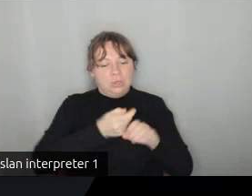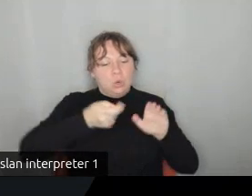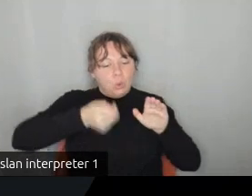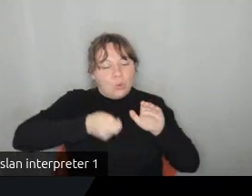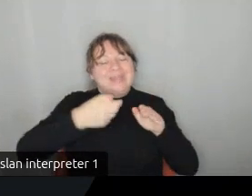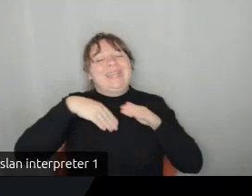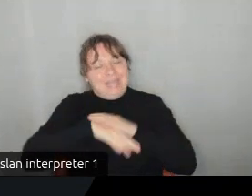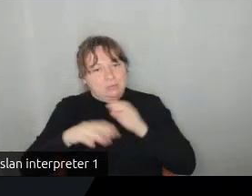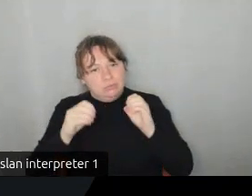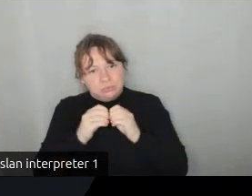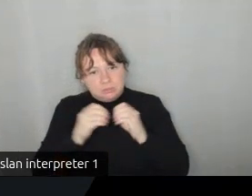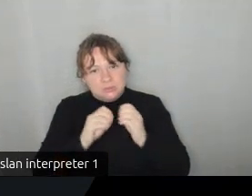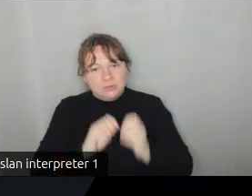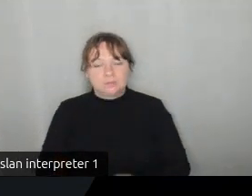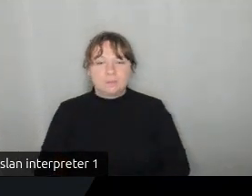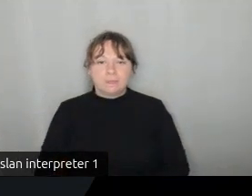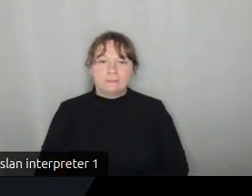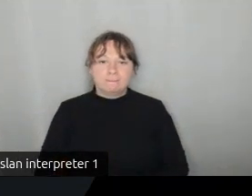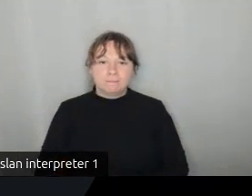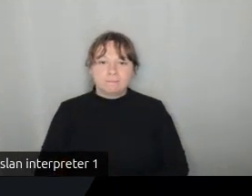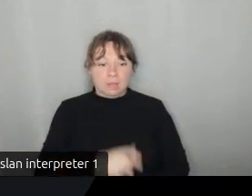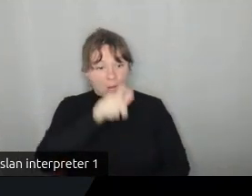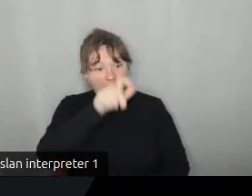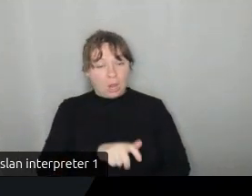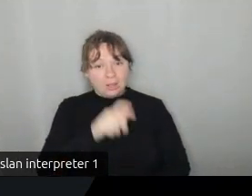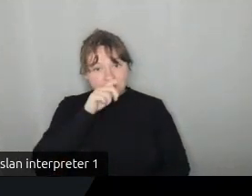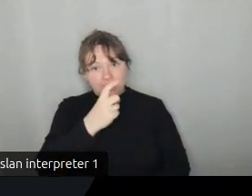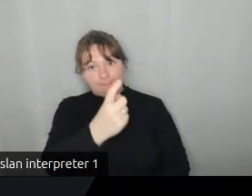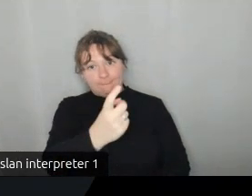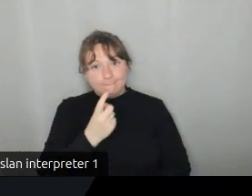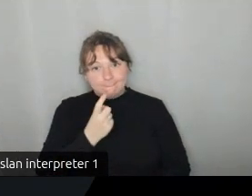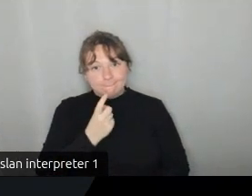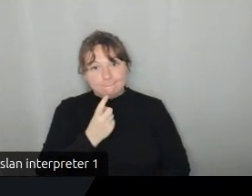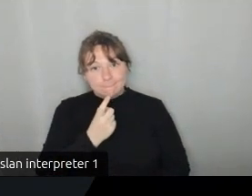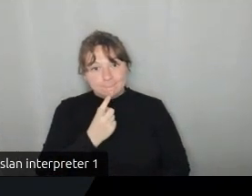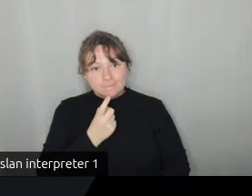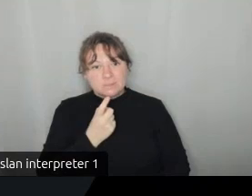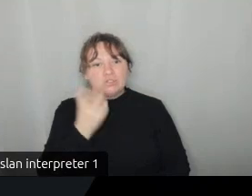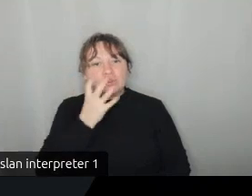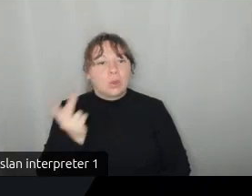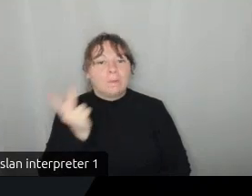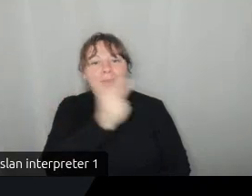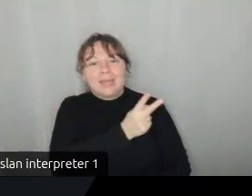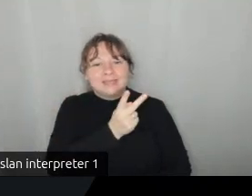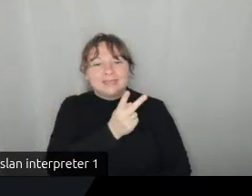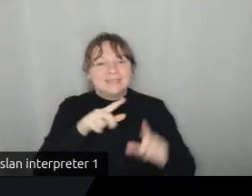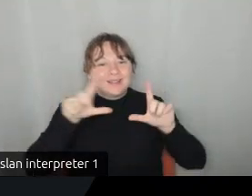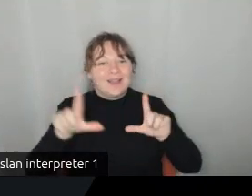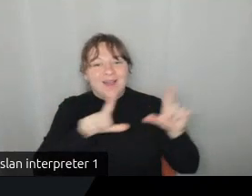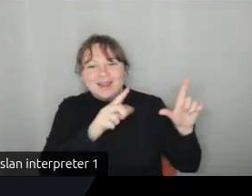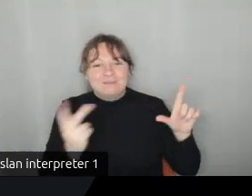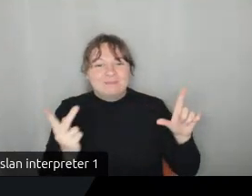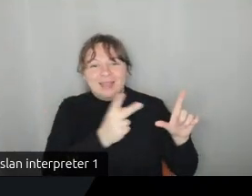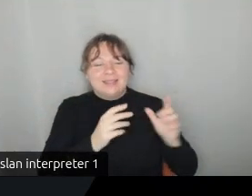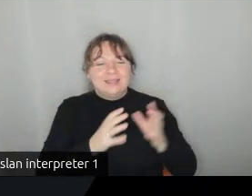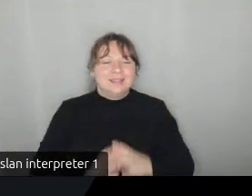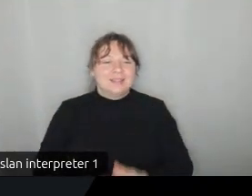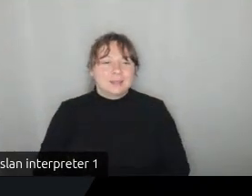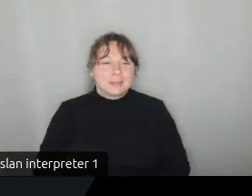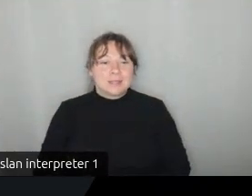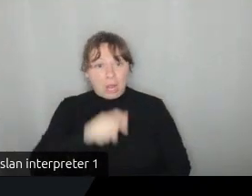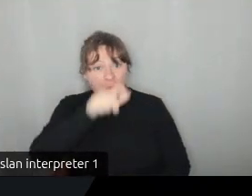um clients can drop in I think if you could go back to the slide before um clients can drop in.